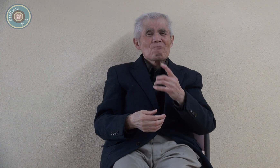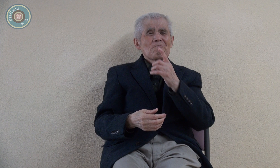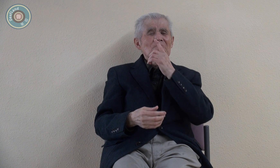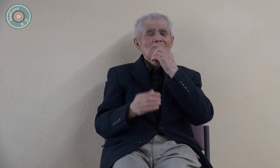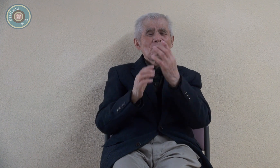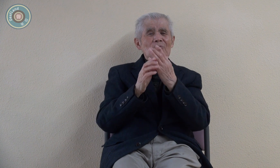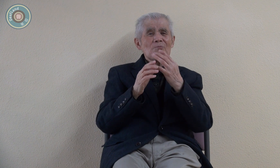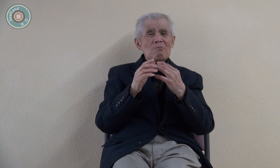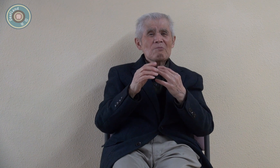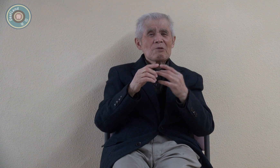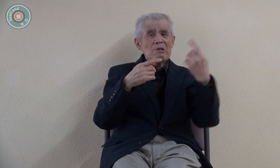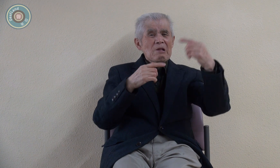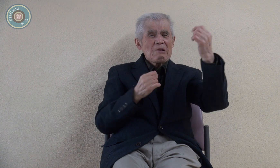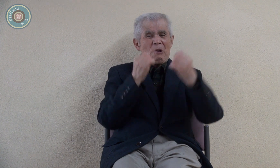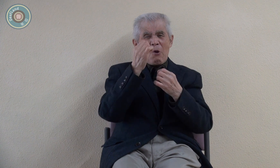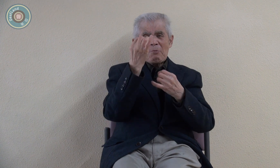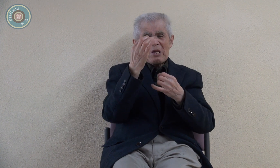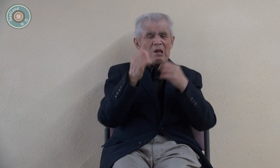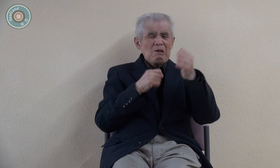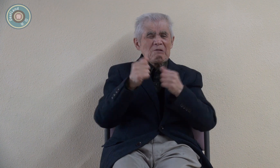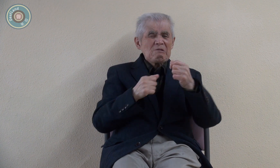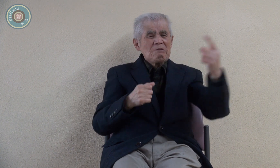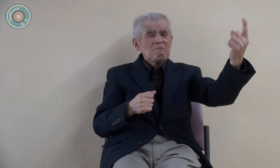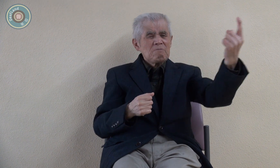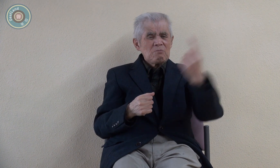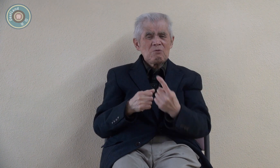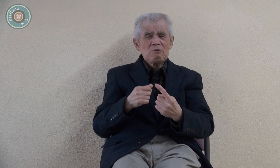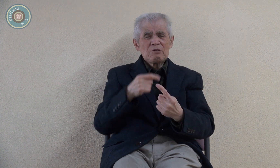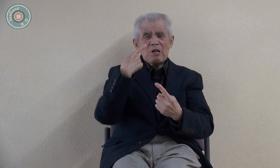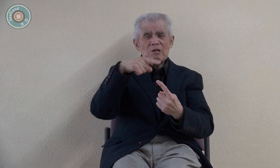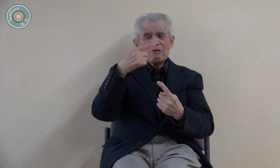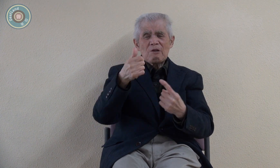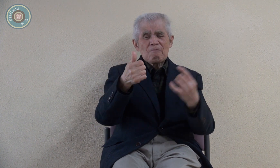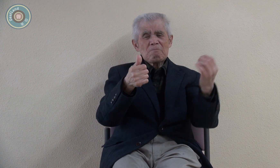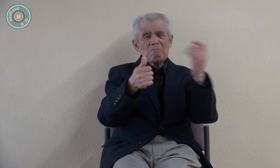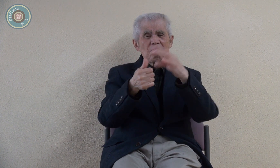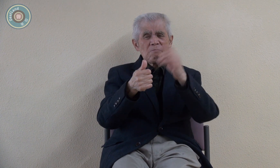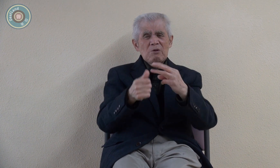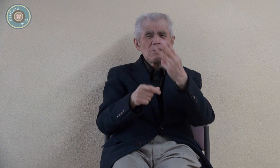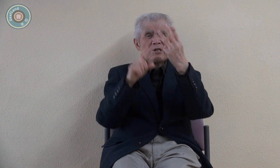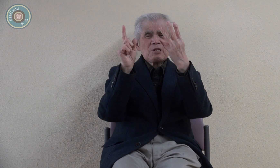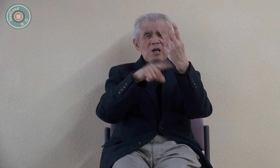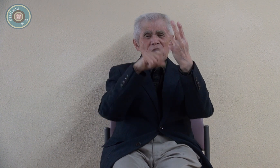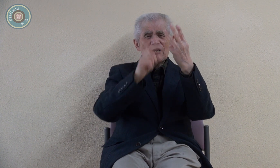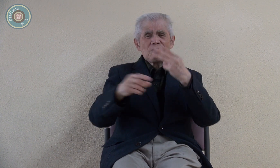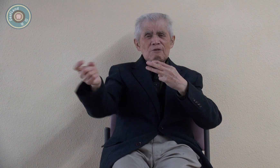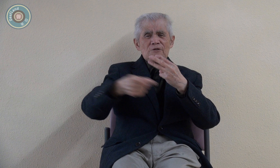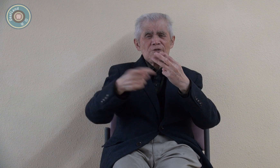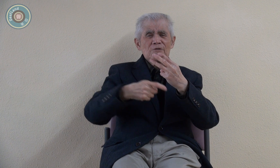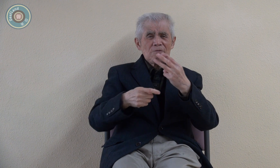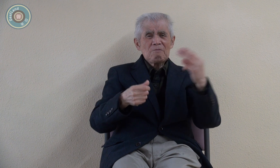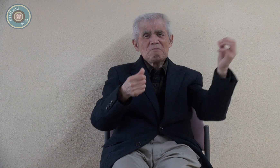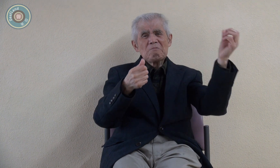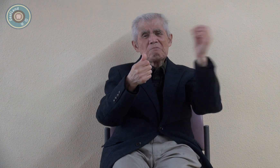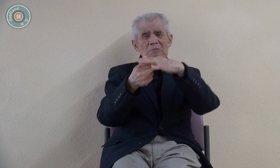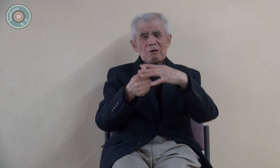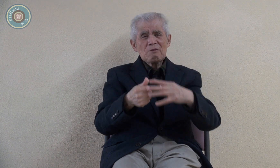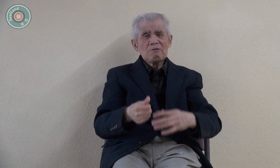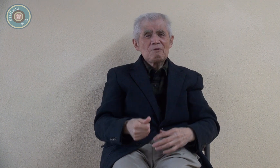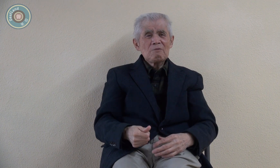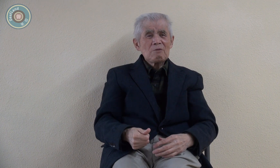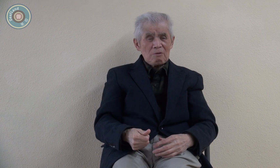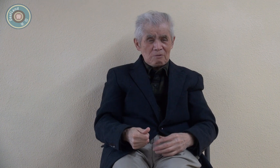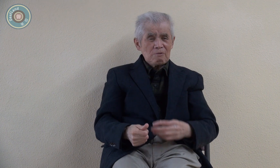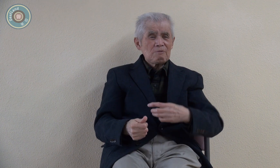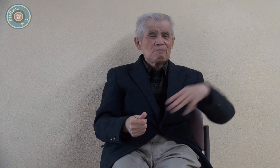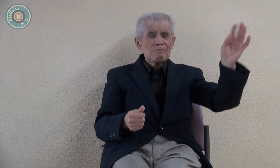Soon afterwards, the victims came to the temple